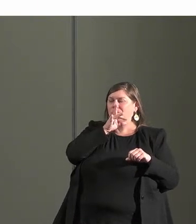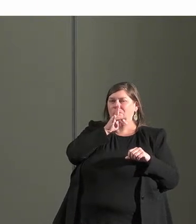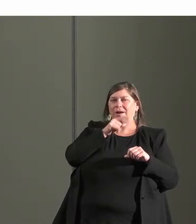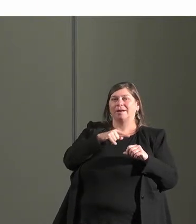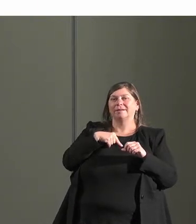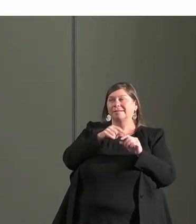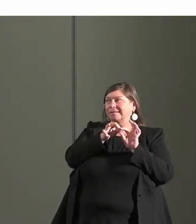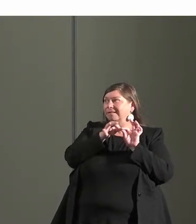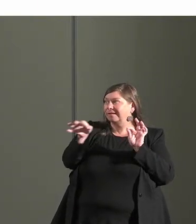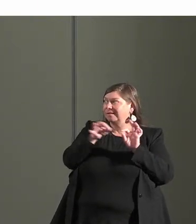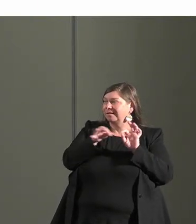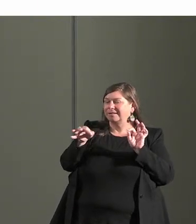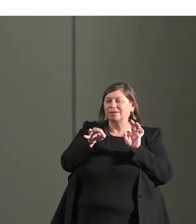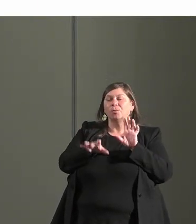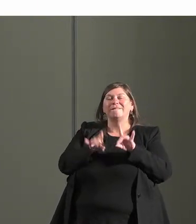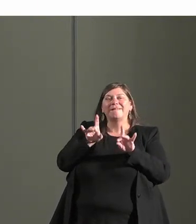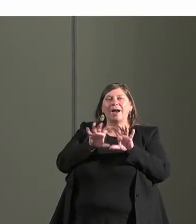≫ Forest is the. ≫ JONATHAN: You play the text